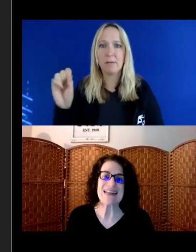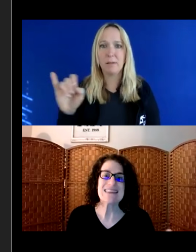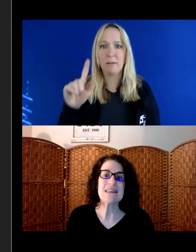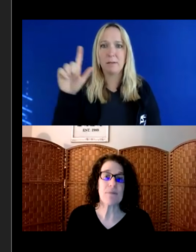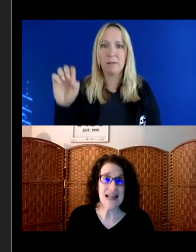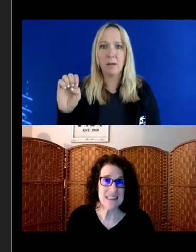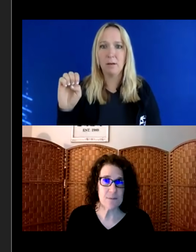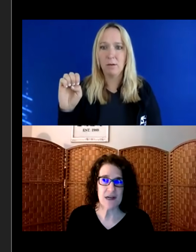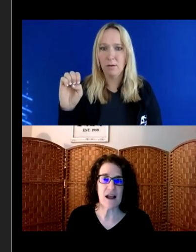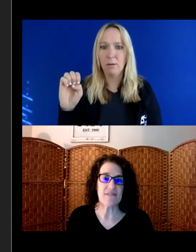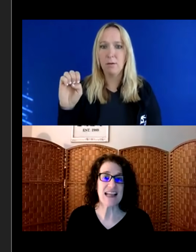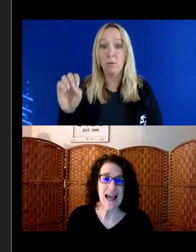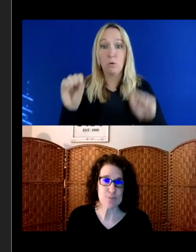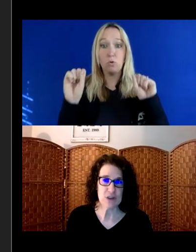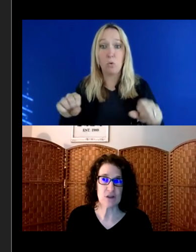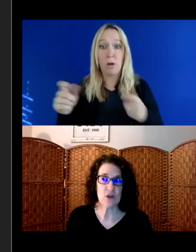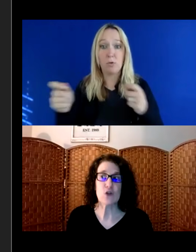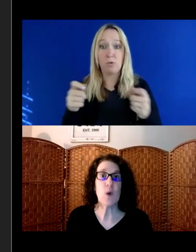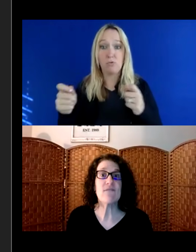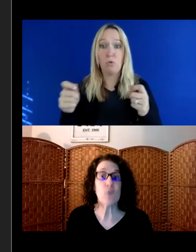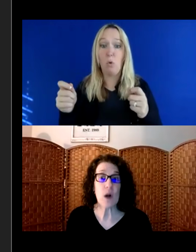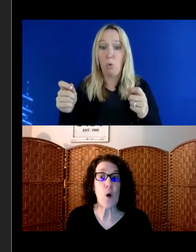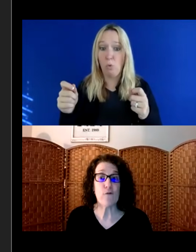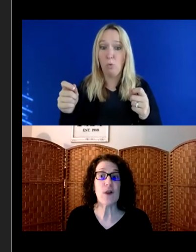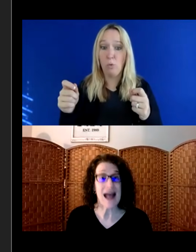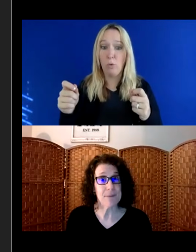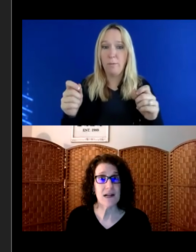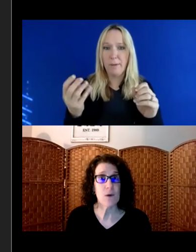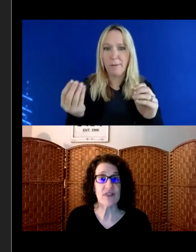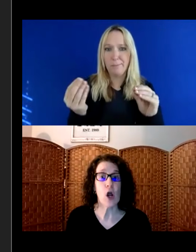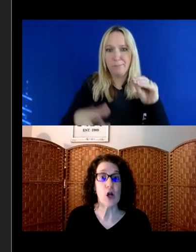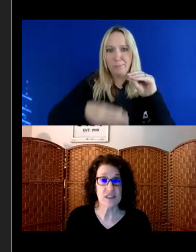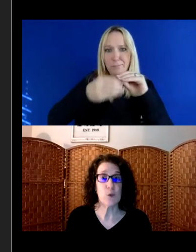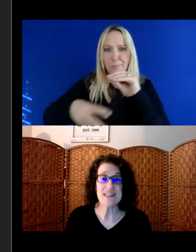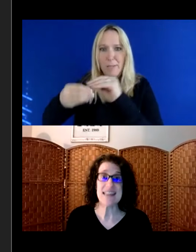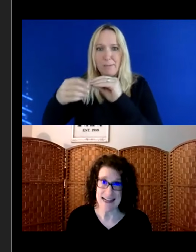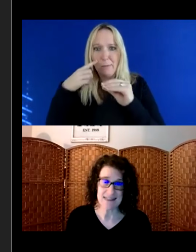is the placement of the captions to avoid overlapping with the on-screen text.